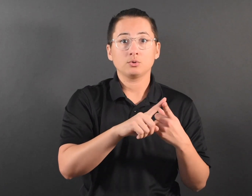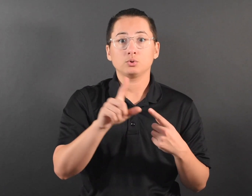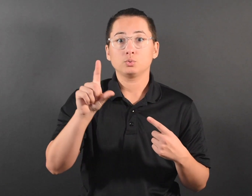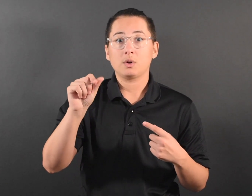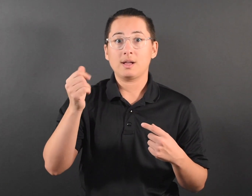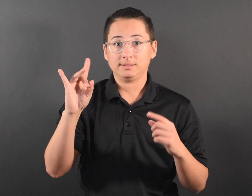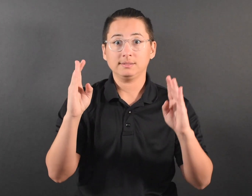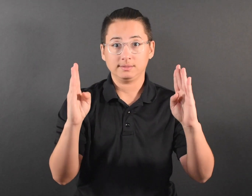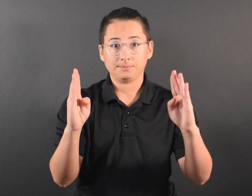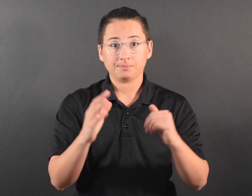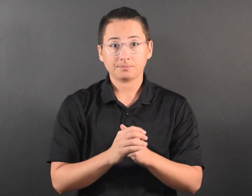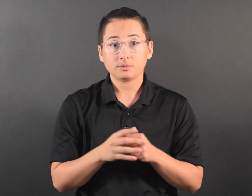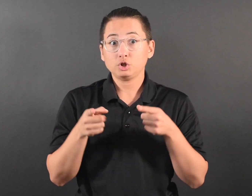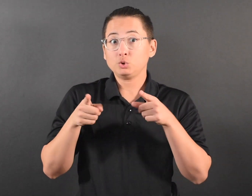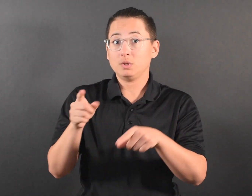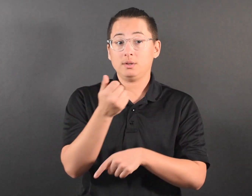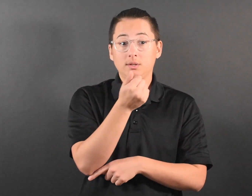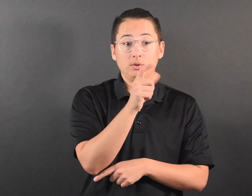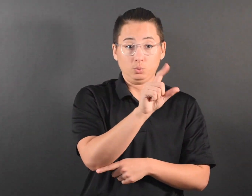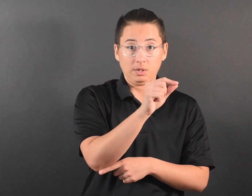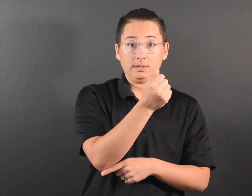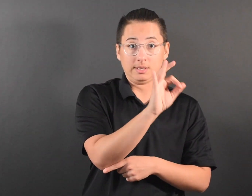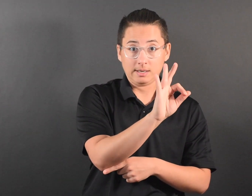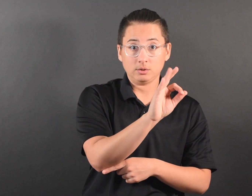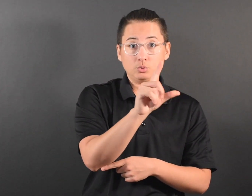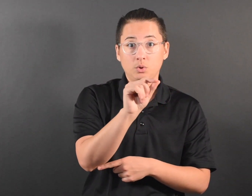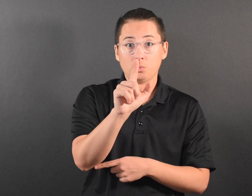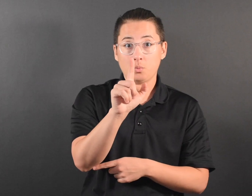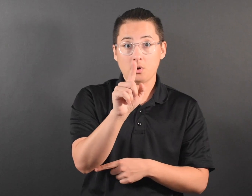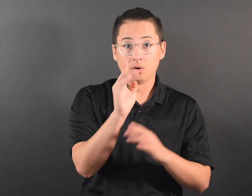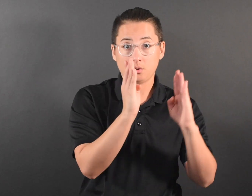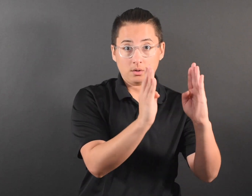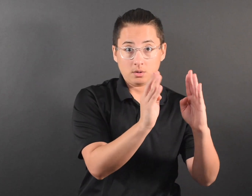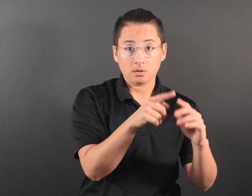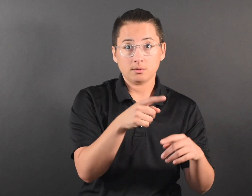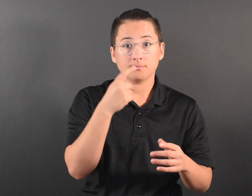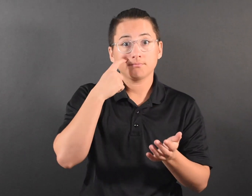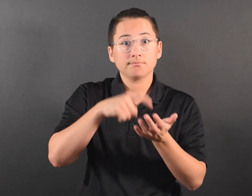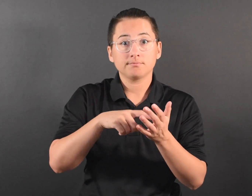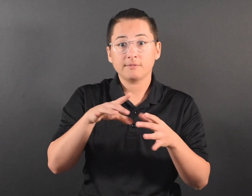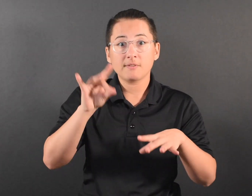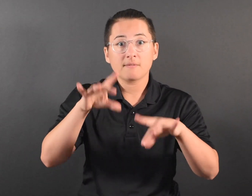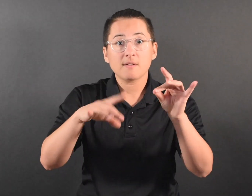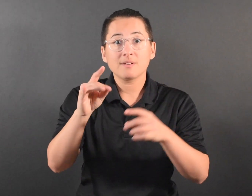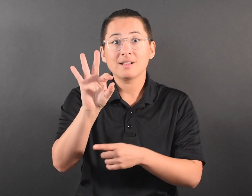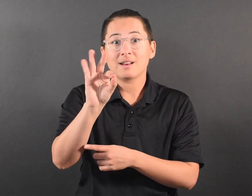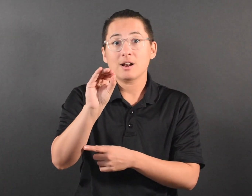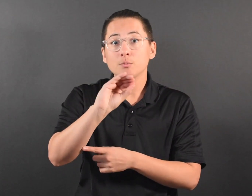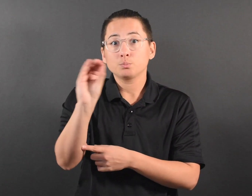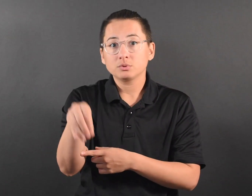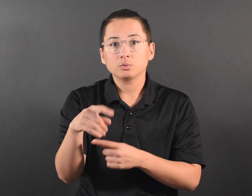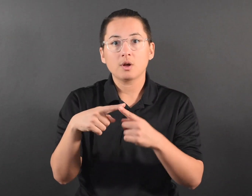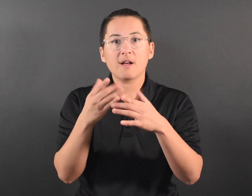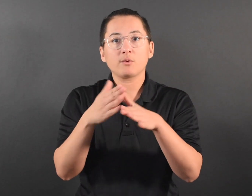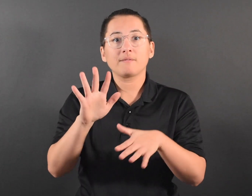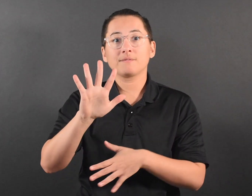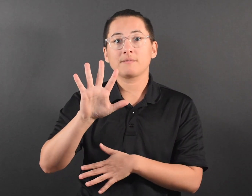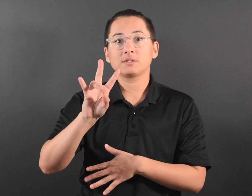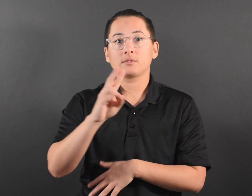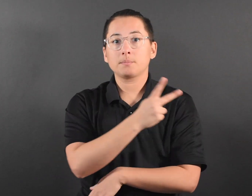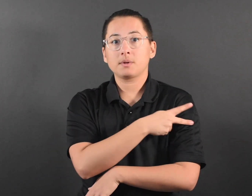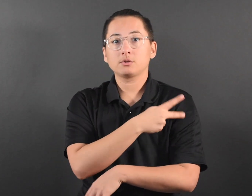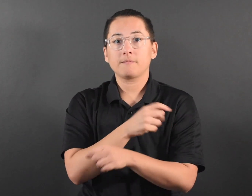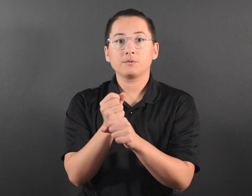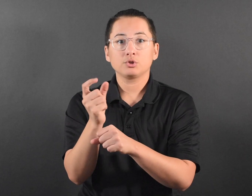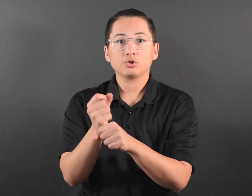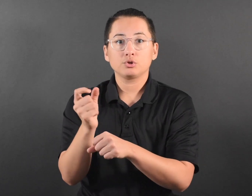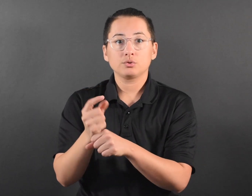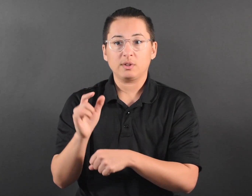2009–2018. During 2019–2021, detections increased by 90% to an average of 57 patients per year.